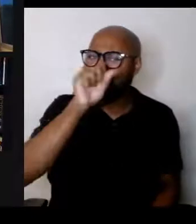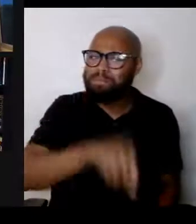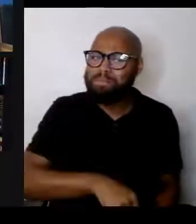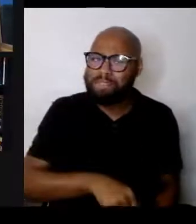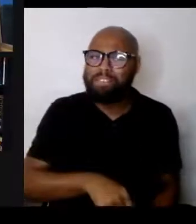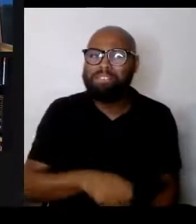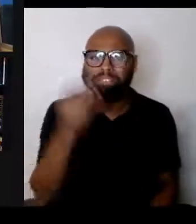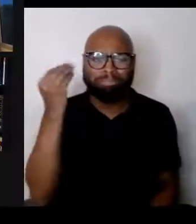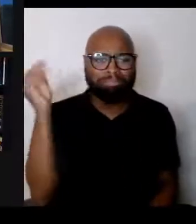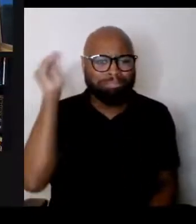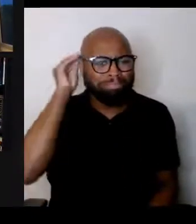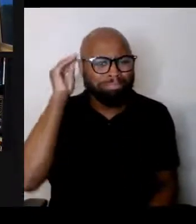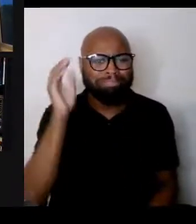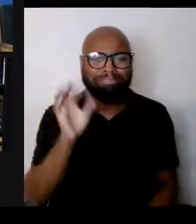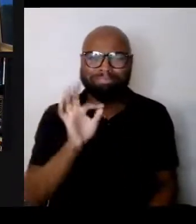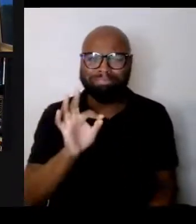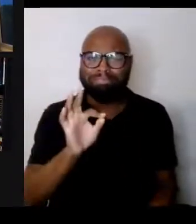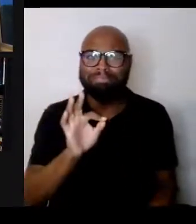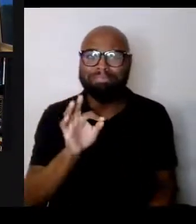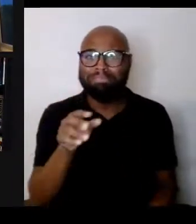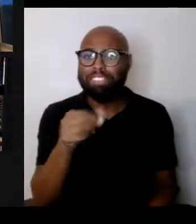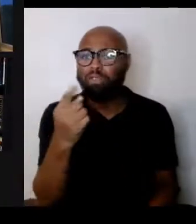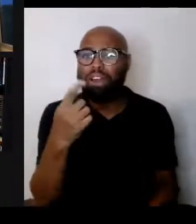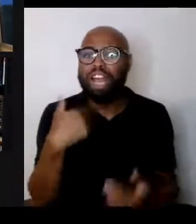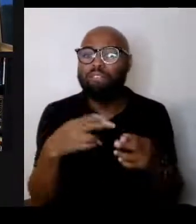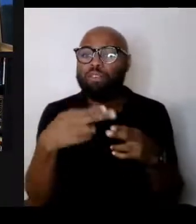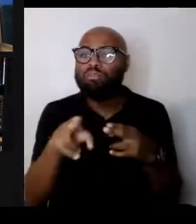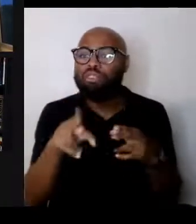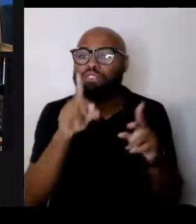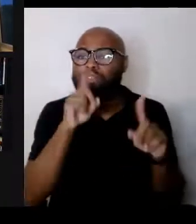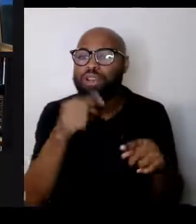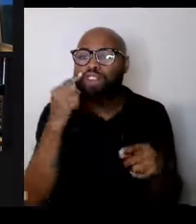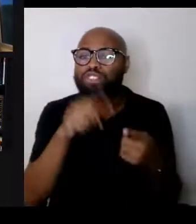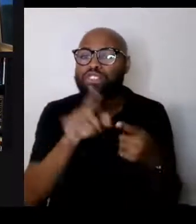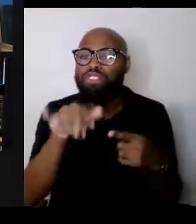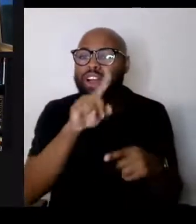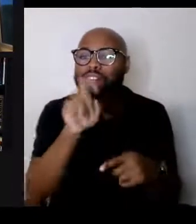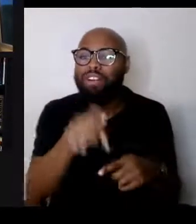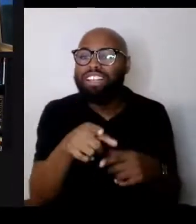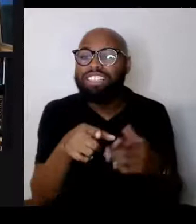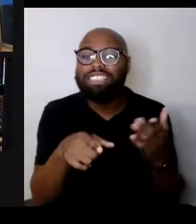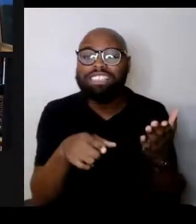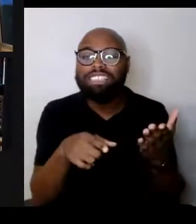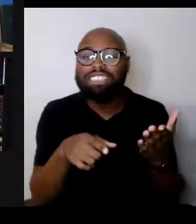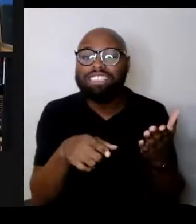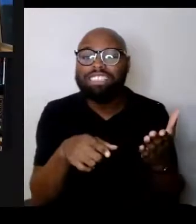Anyone else have any brief responses to that question? I don't have a specific music or literature,